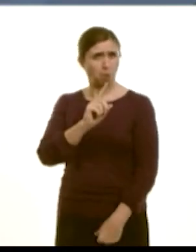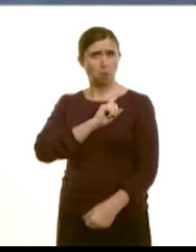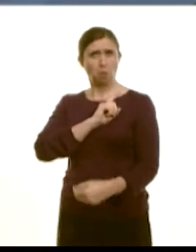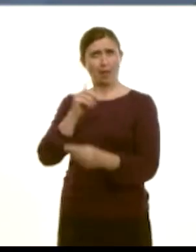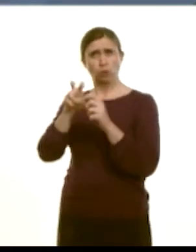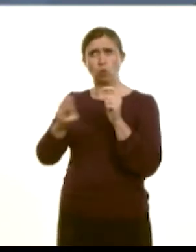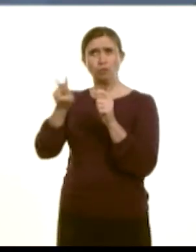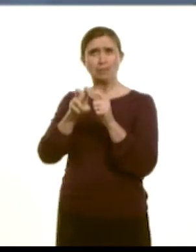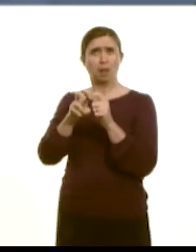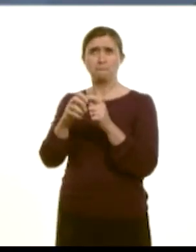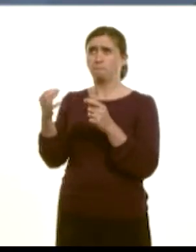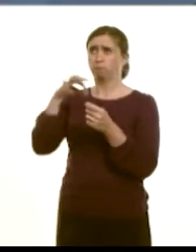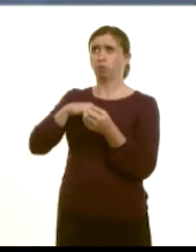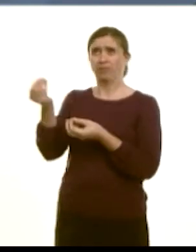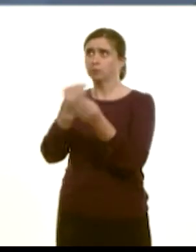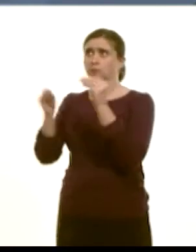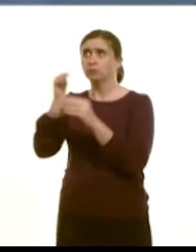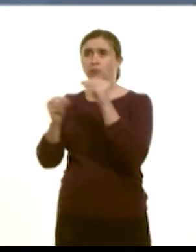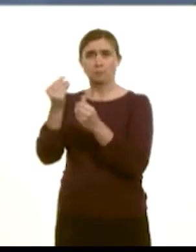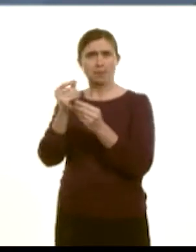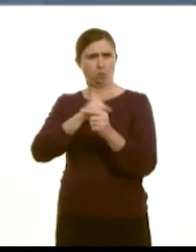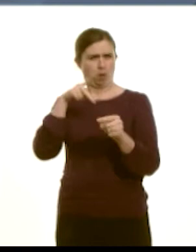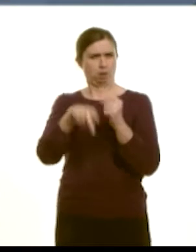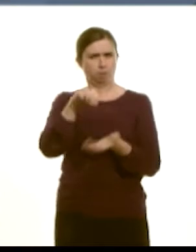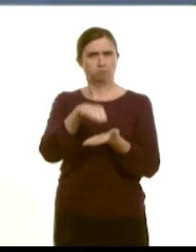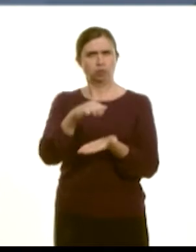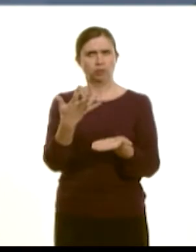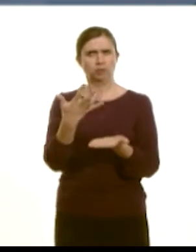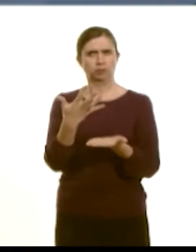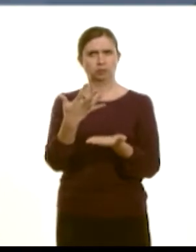and will the Well-being of Future Generations (Wales) Bill, as drafted, secure a more considered